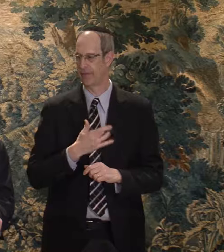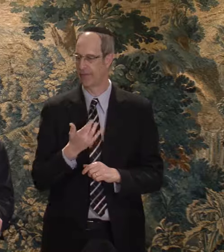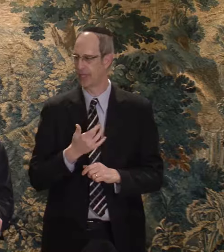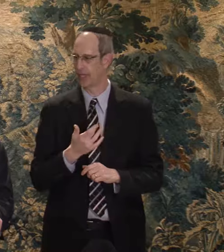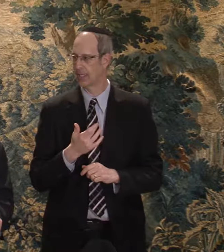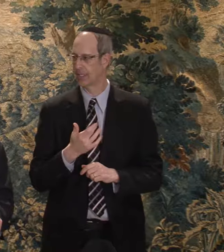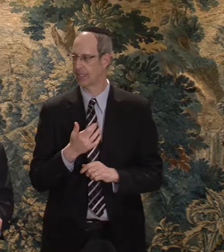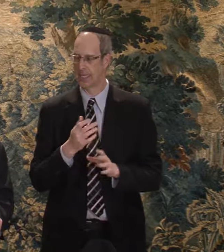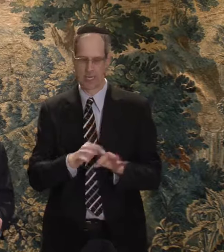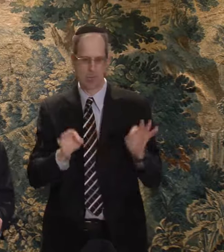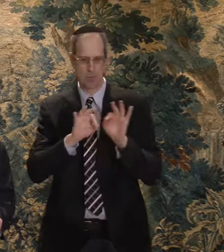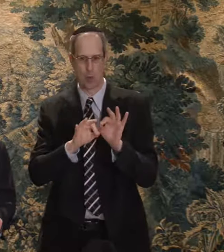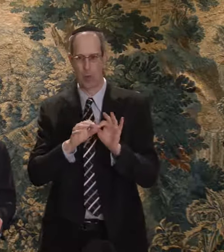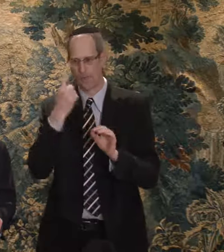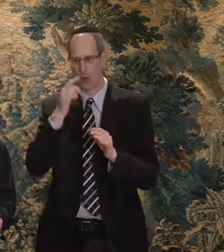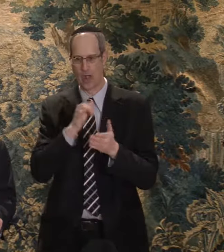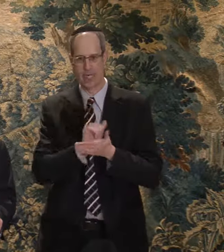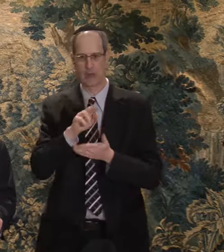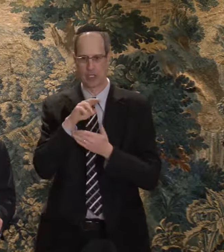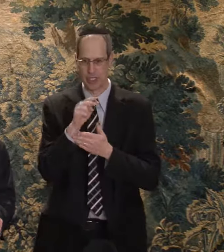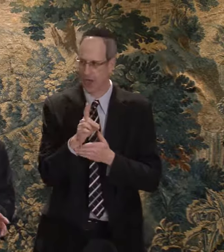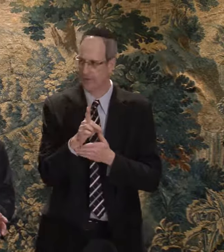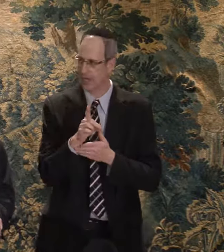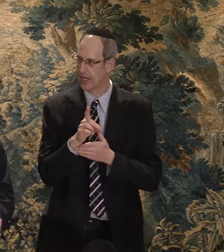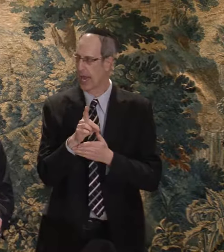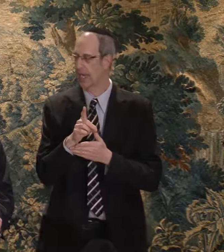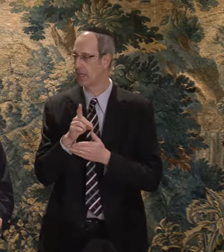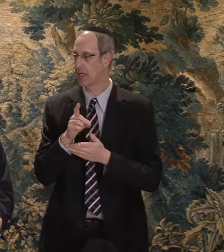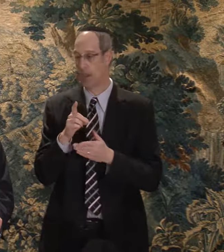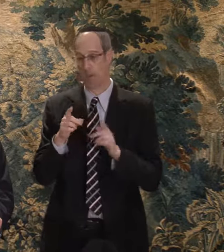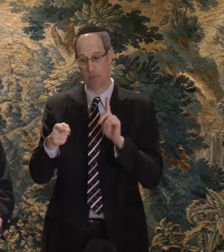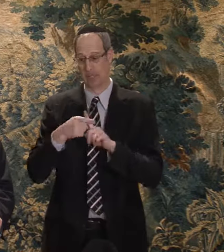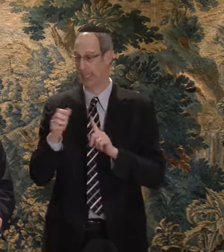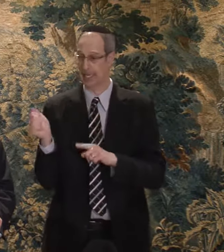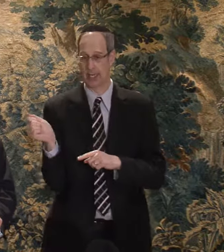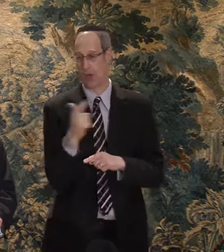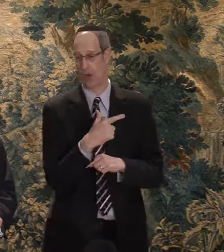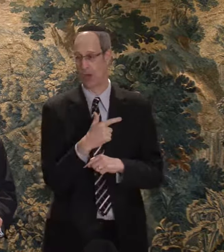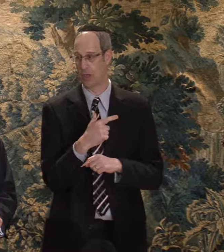not only for nefesh David but for every single one of us during the Second World